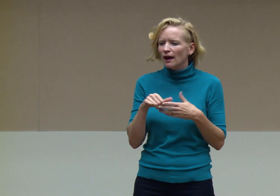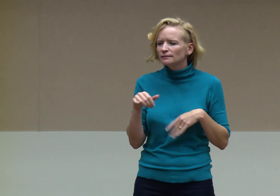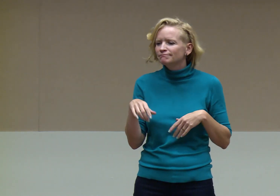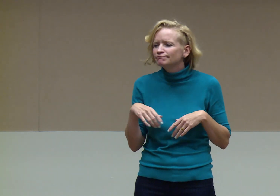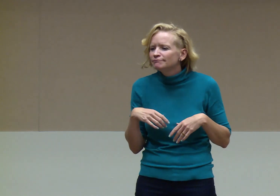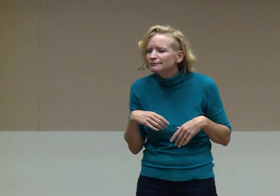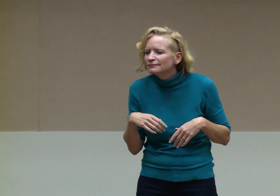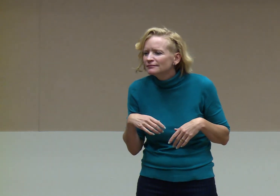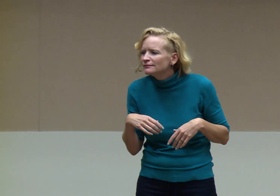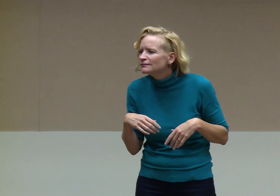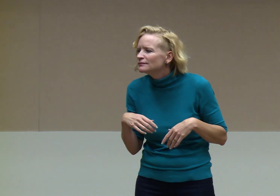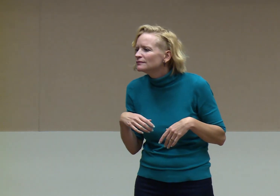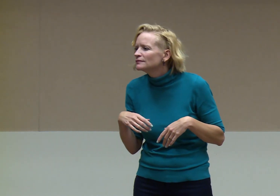Does anyone have a sign for that?